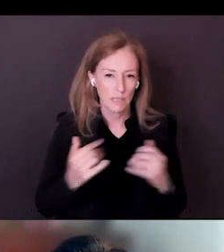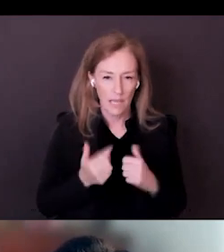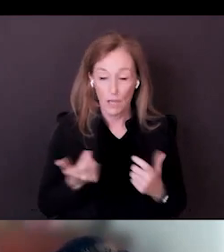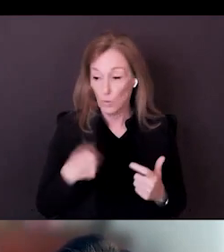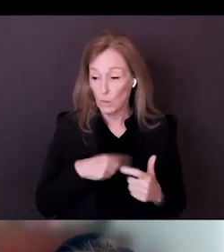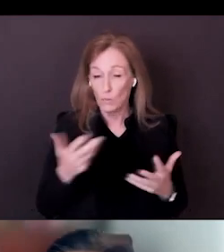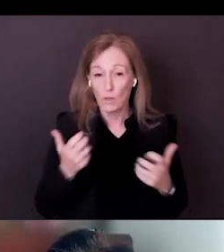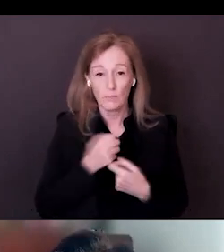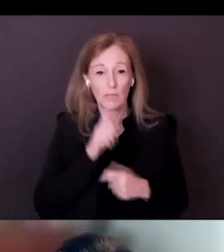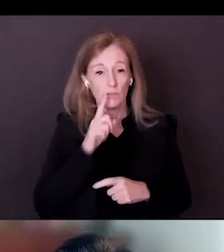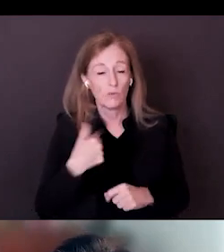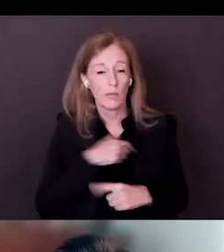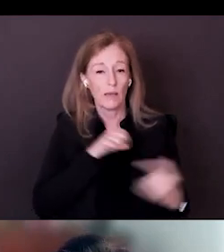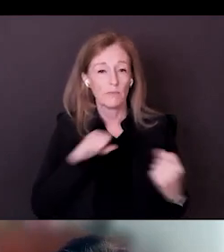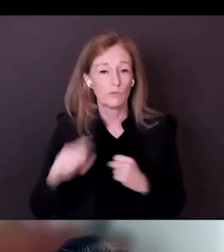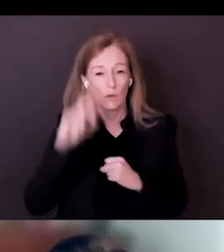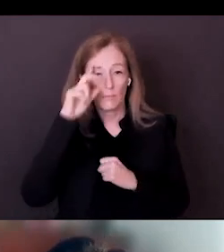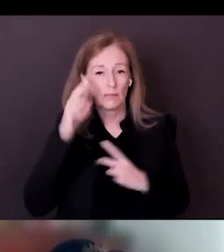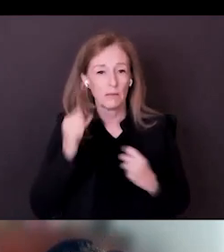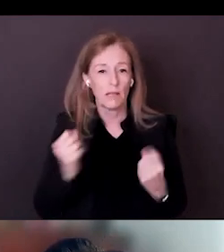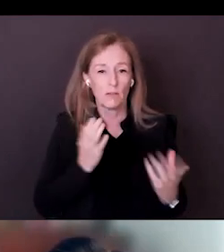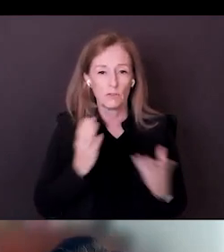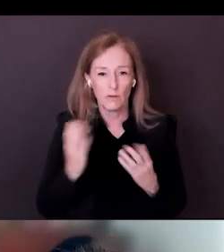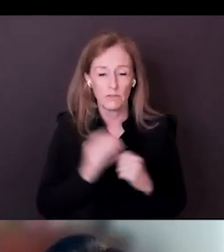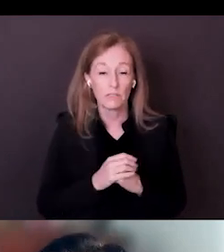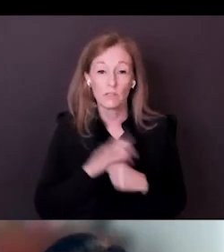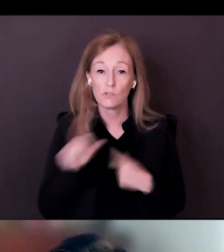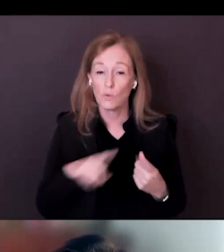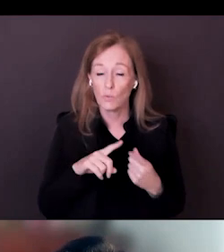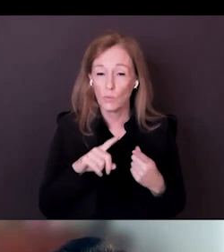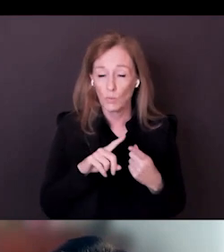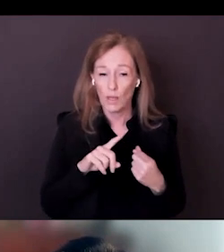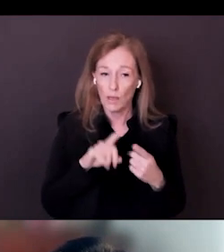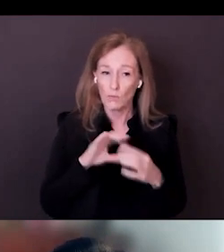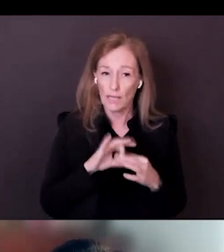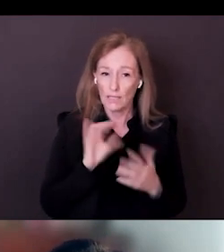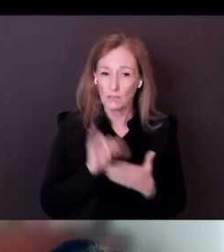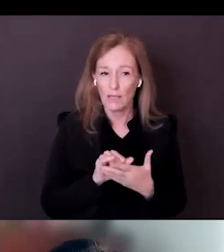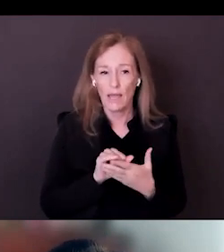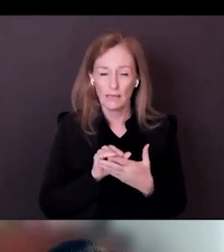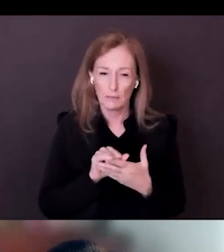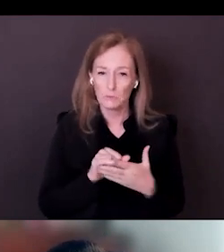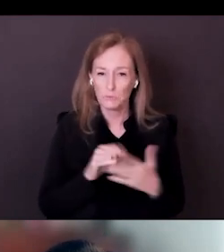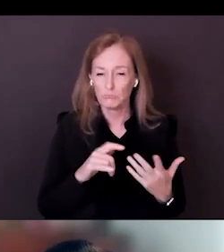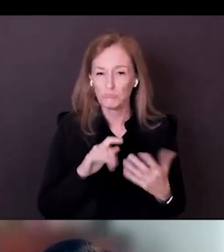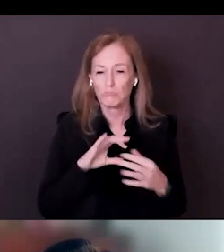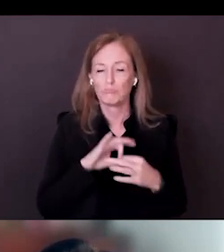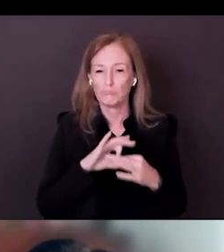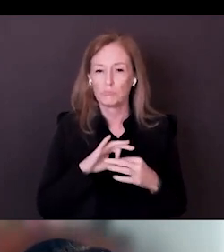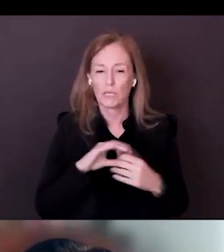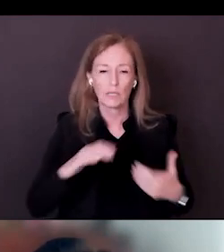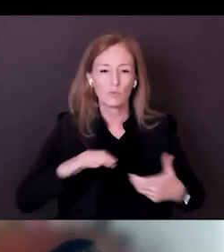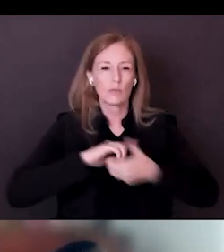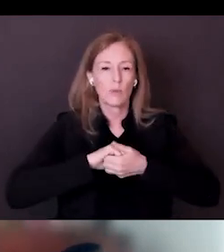INVOLVES STRONG PARTNERSHIPS. THIS WAS WRITTEN BY AUTHORS AT NAMI.